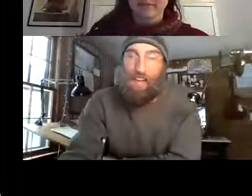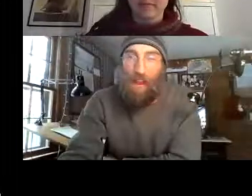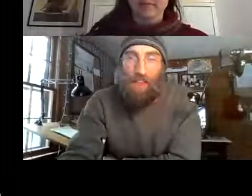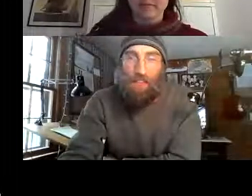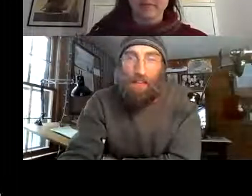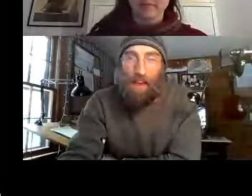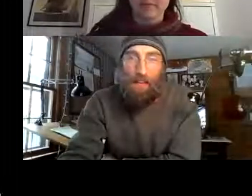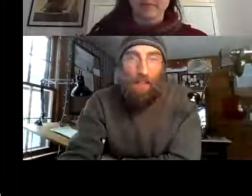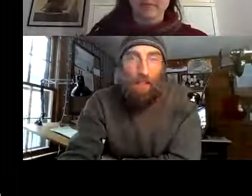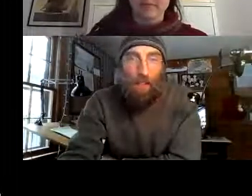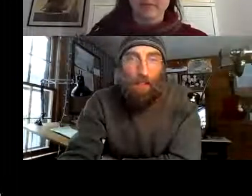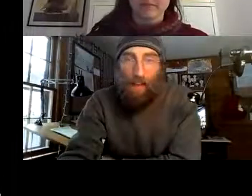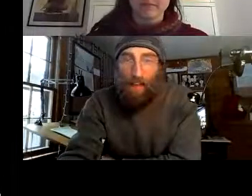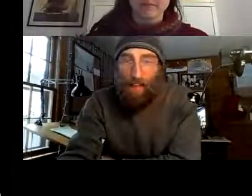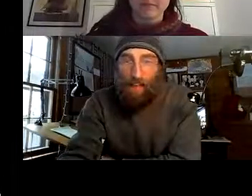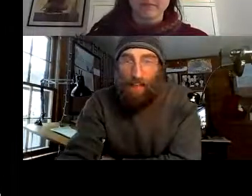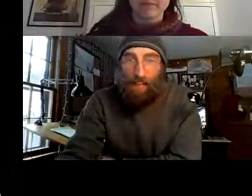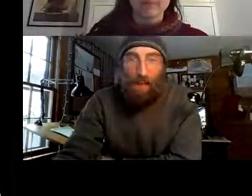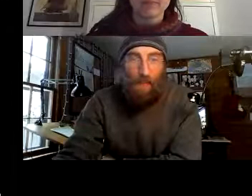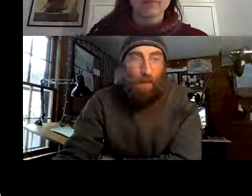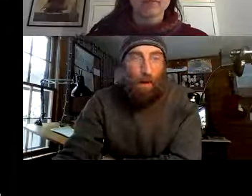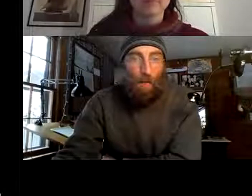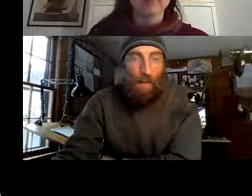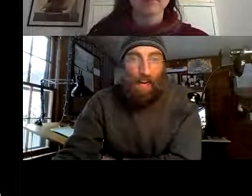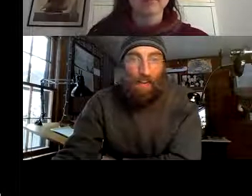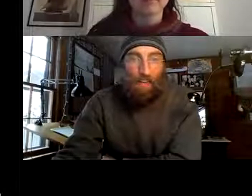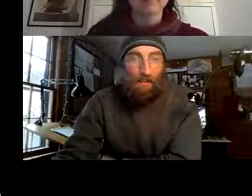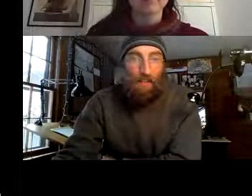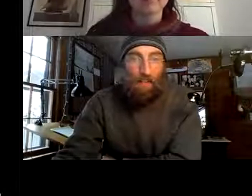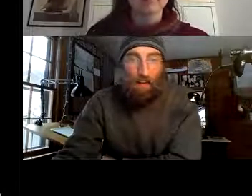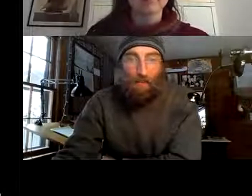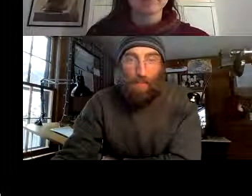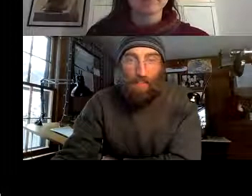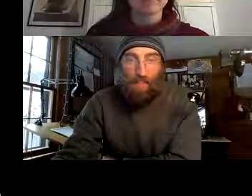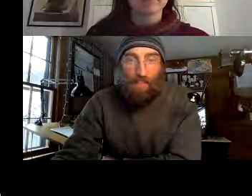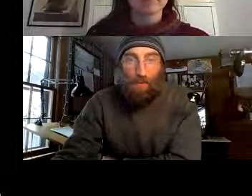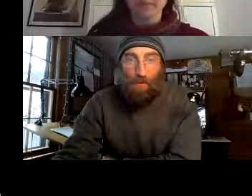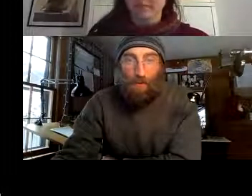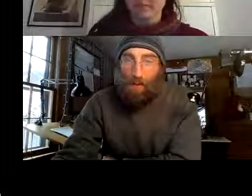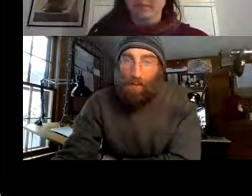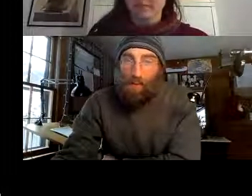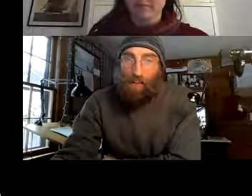And um, actually that, that's really validated um, when we get into his letters from 1864.